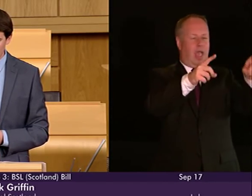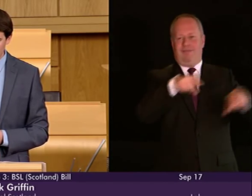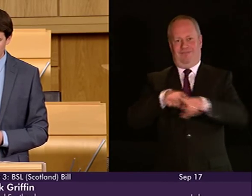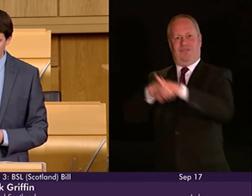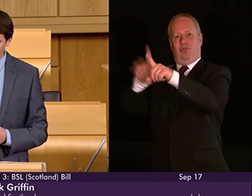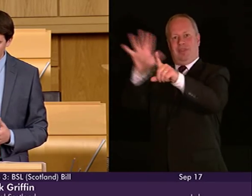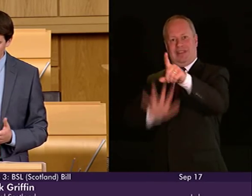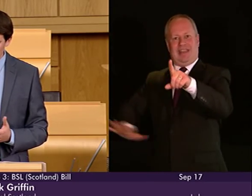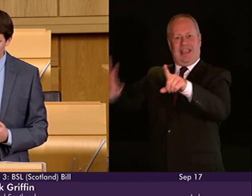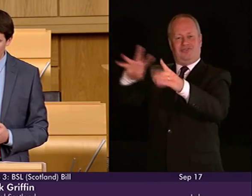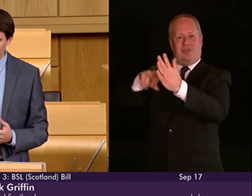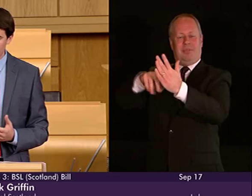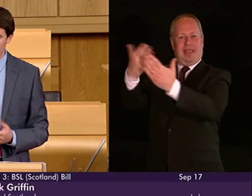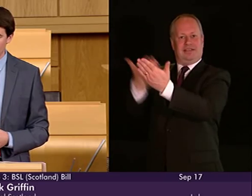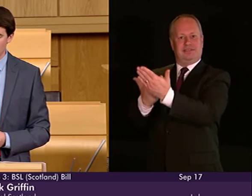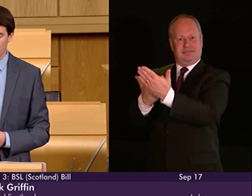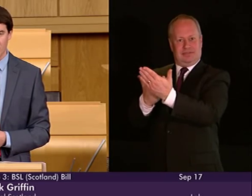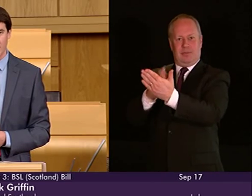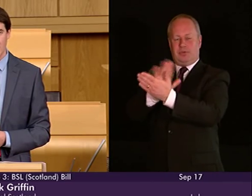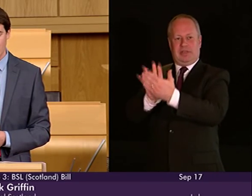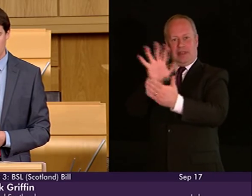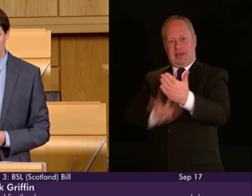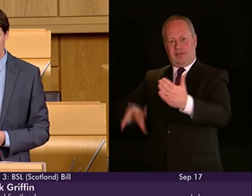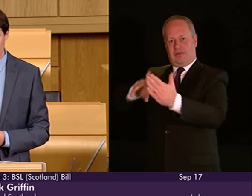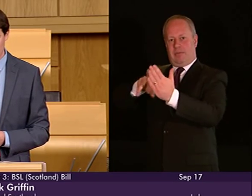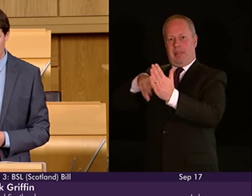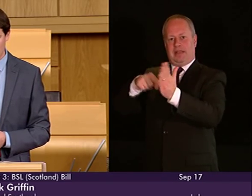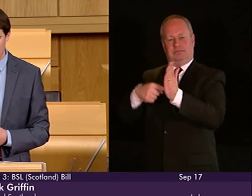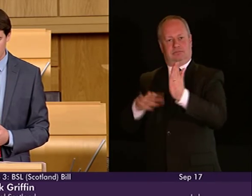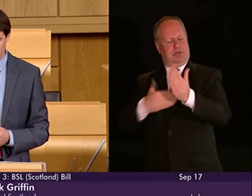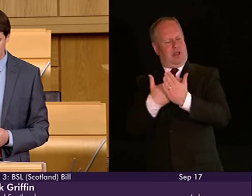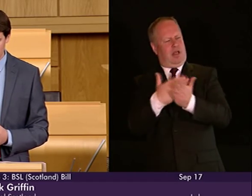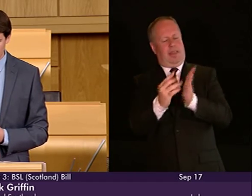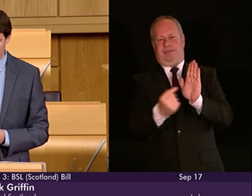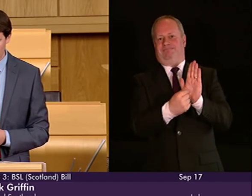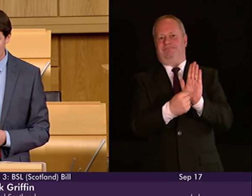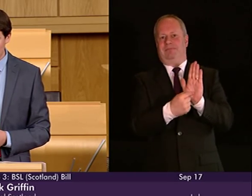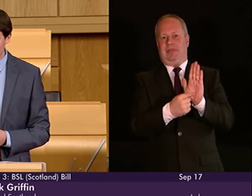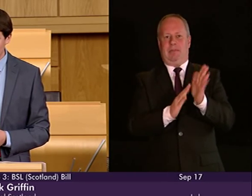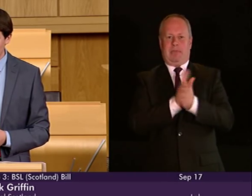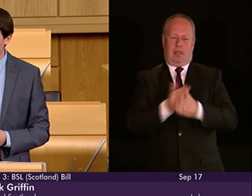greater clarity about the purpose of the national plan and will reduce the administrative burden